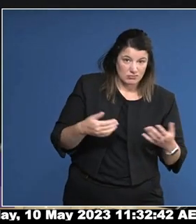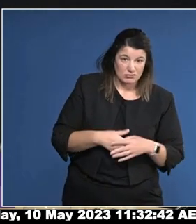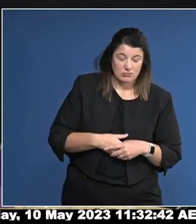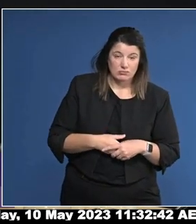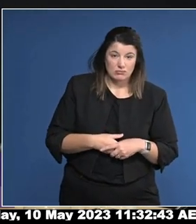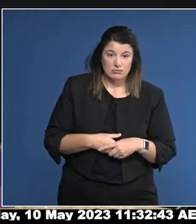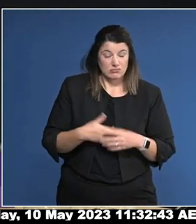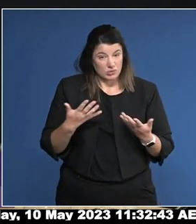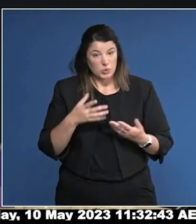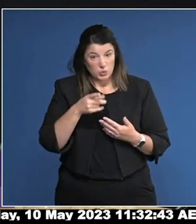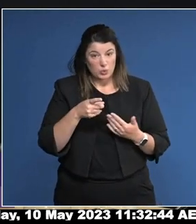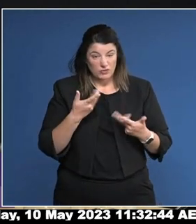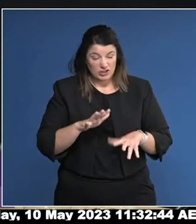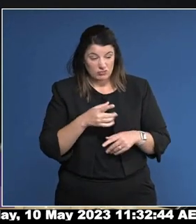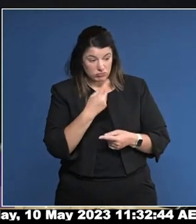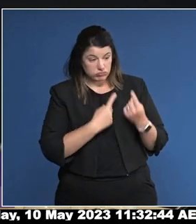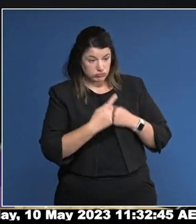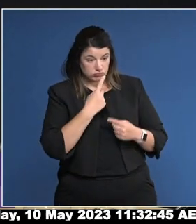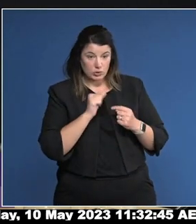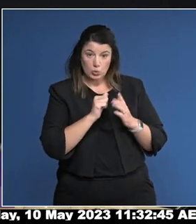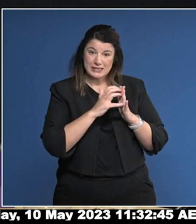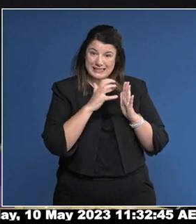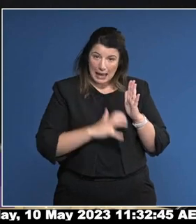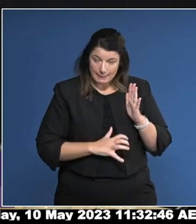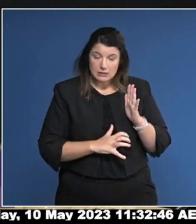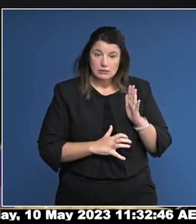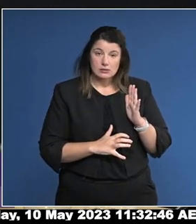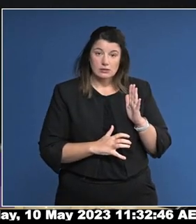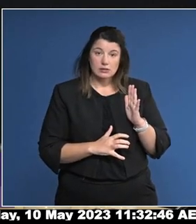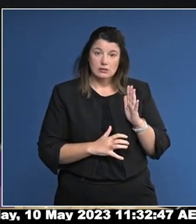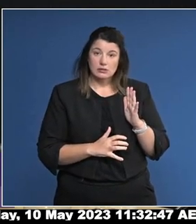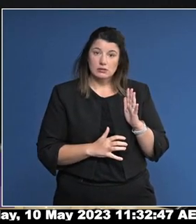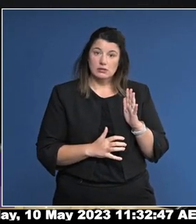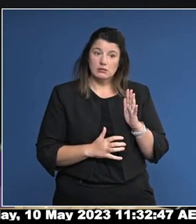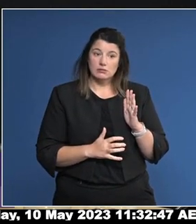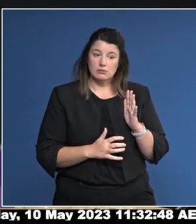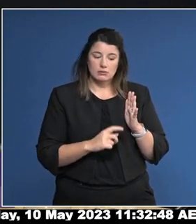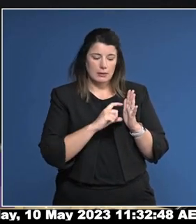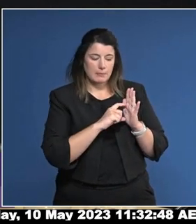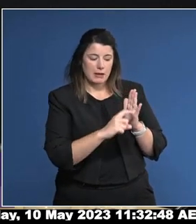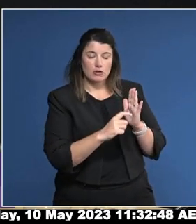You've described in your statement at paragraph 31 that: